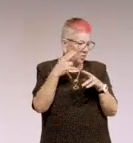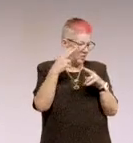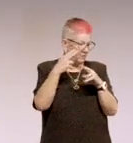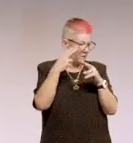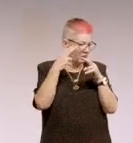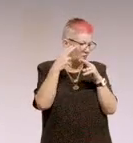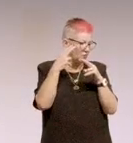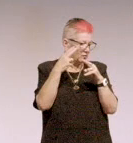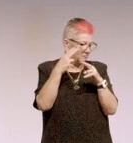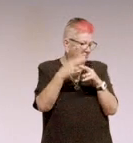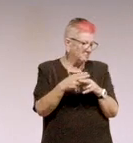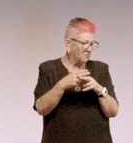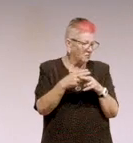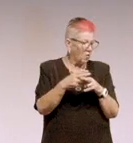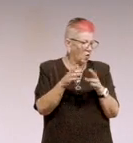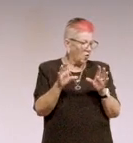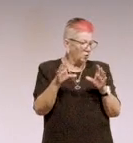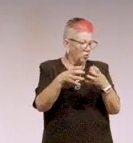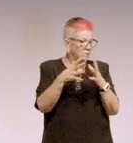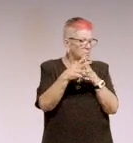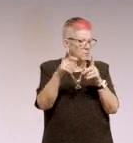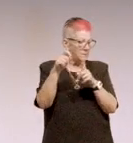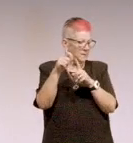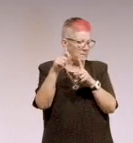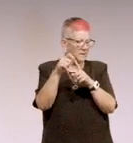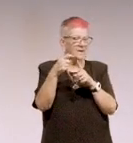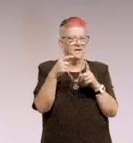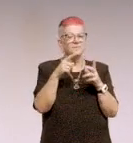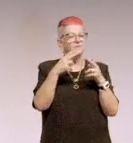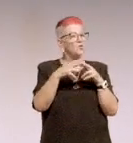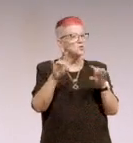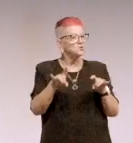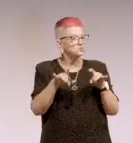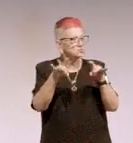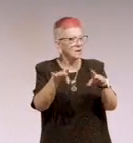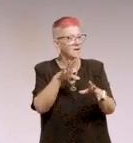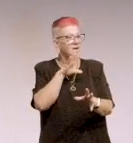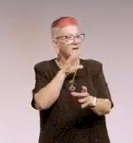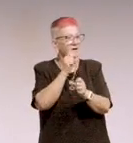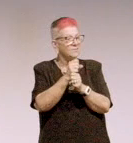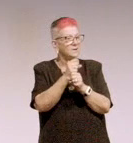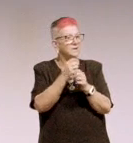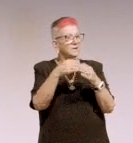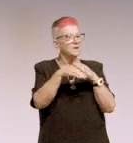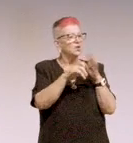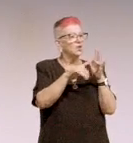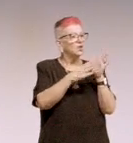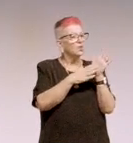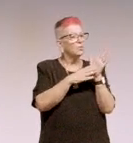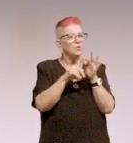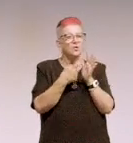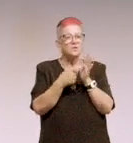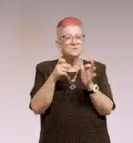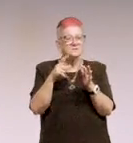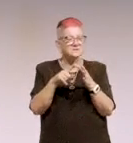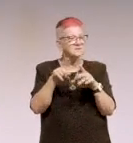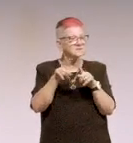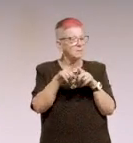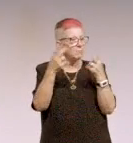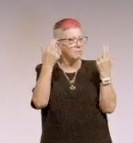agency, we have brands like E-Commerce, if you're looking for a